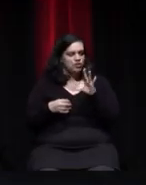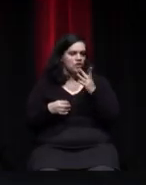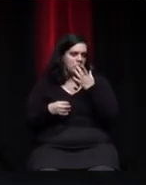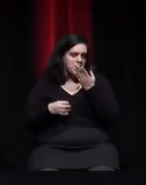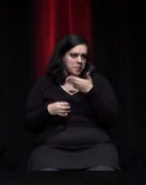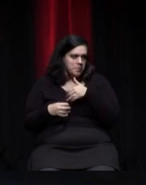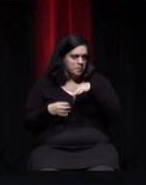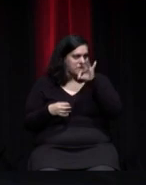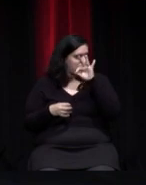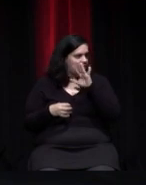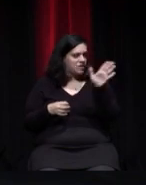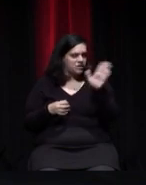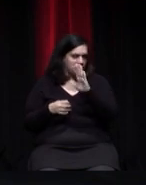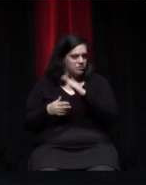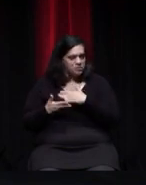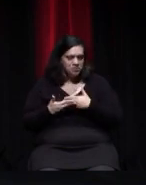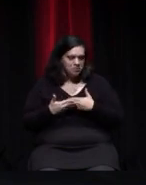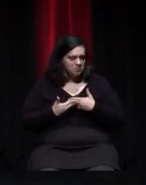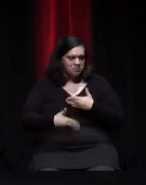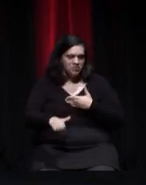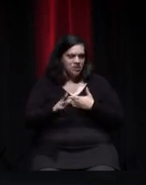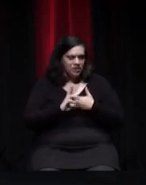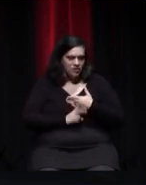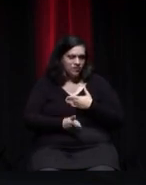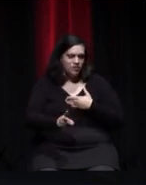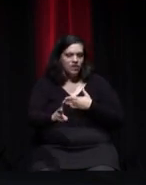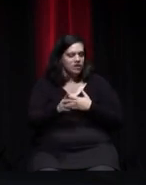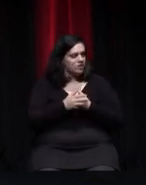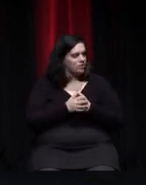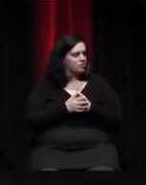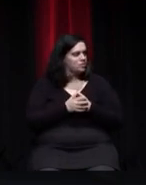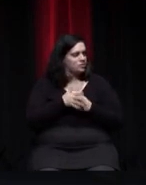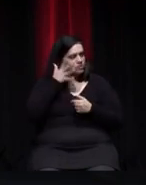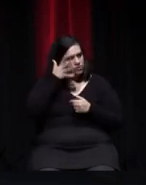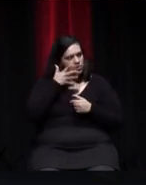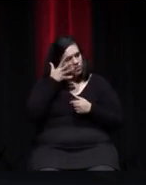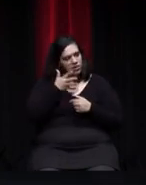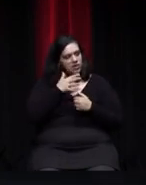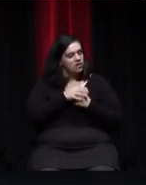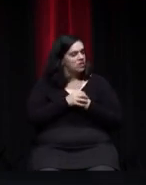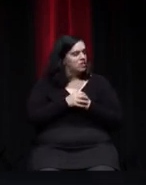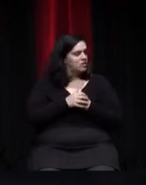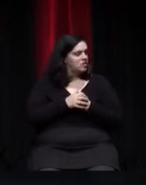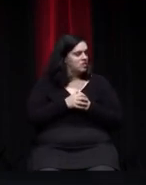We'll carry on with with this seminar. I once again greet Cult Magazine. Wonderful.